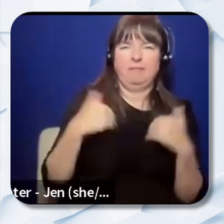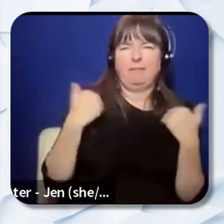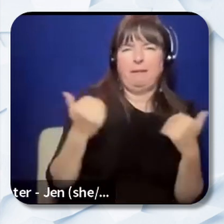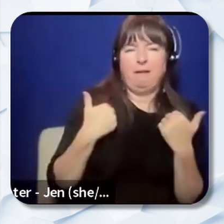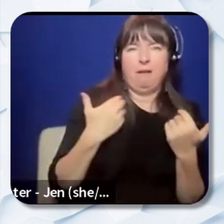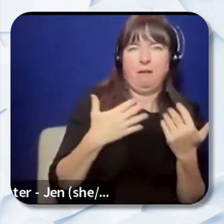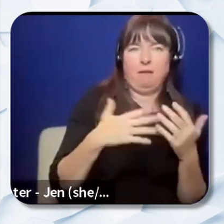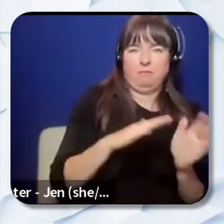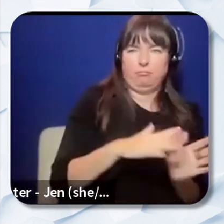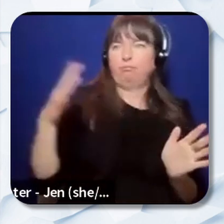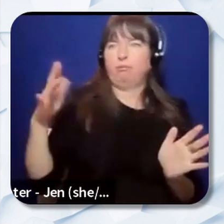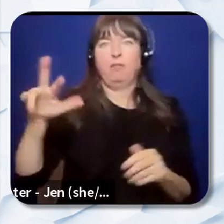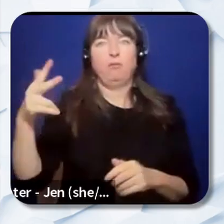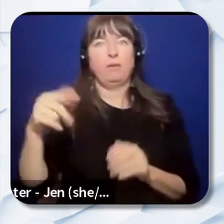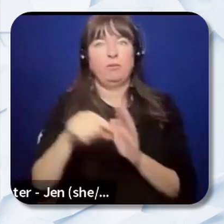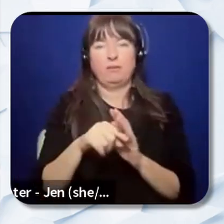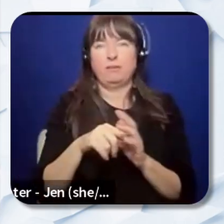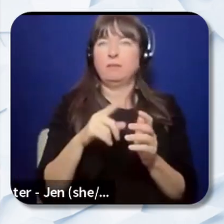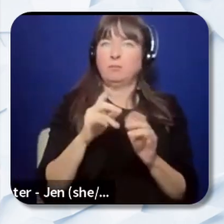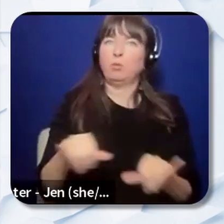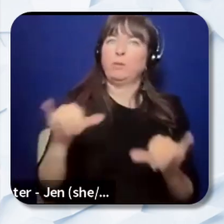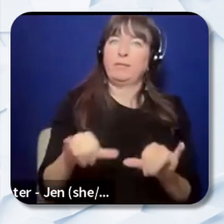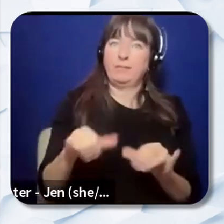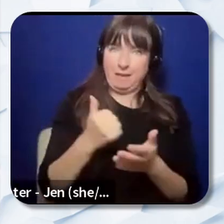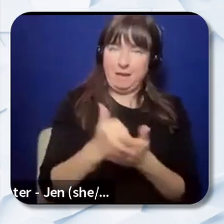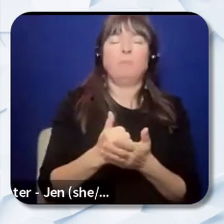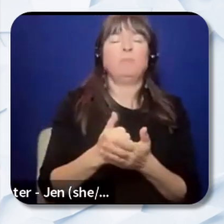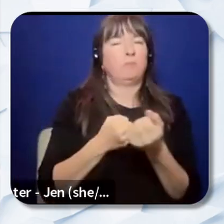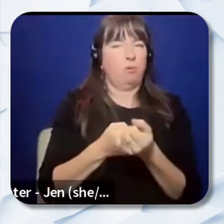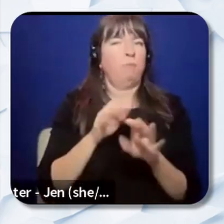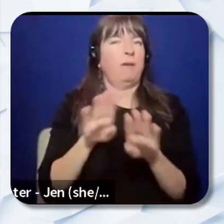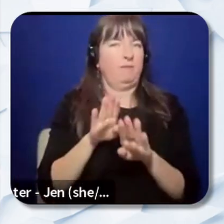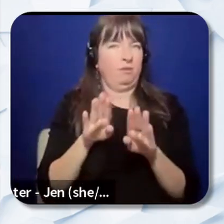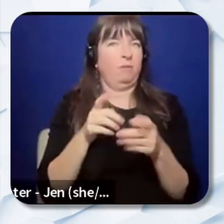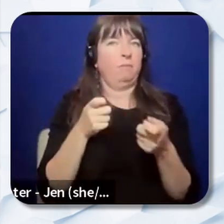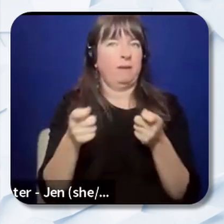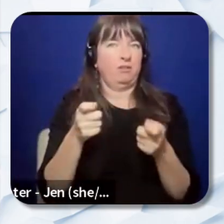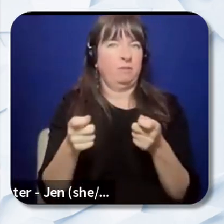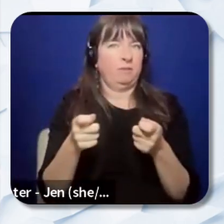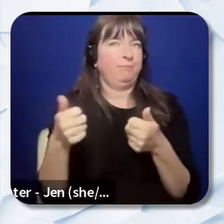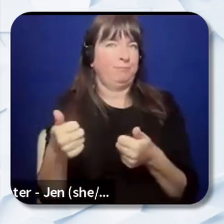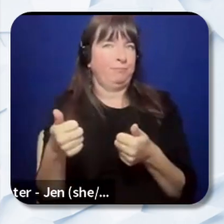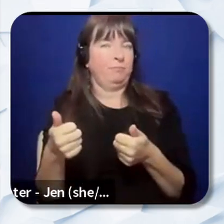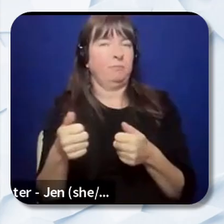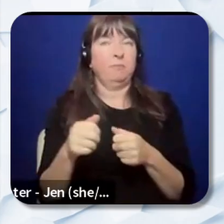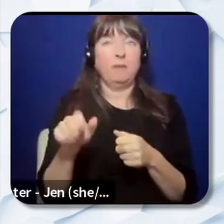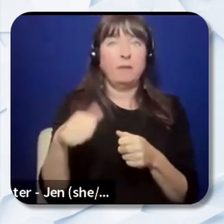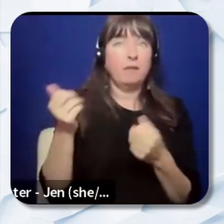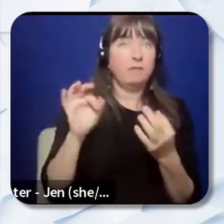and our teens really just to help support our behavior management. Great. Any other feedback?